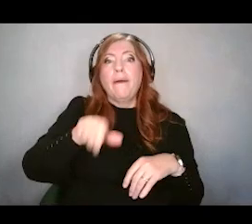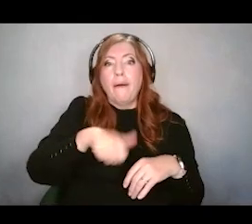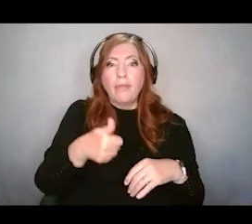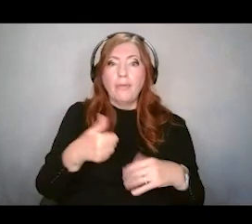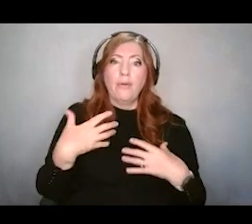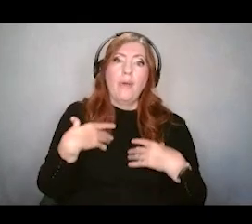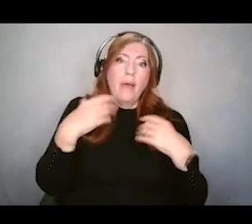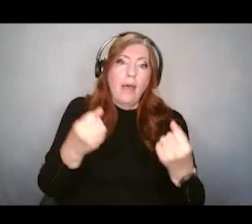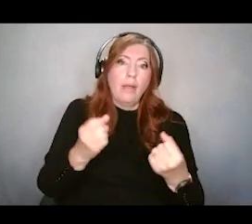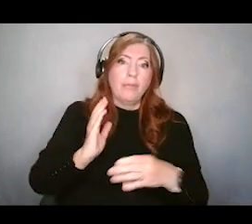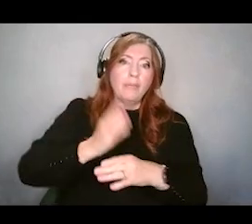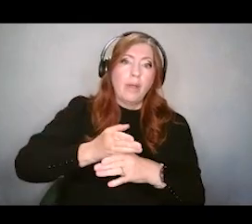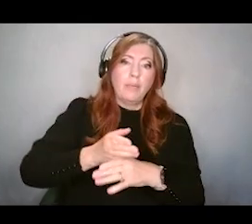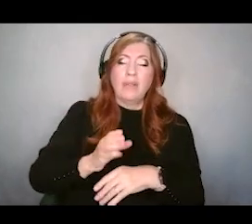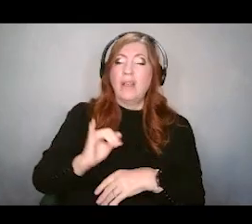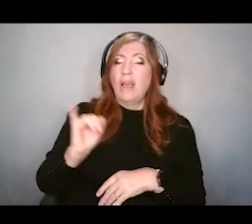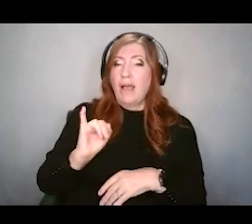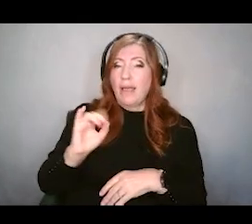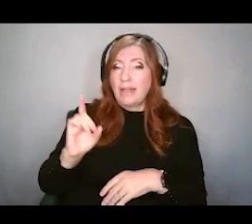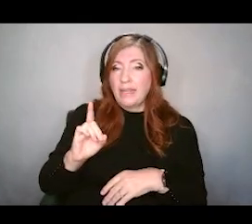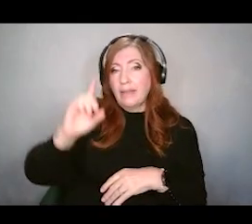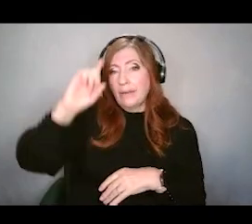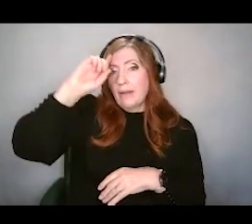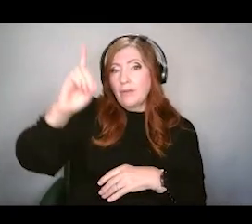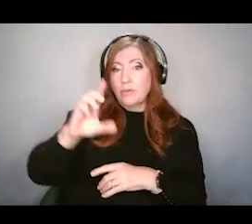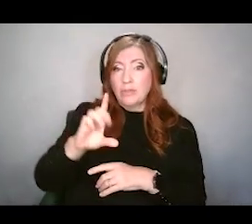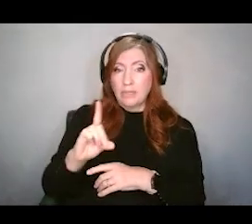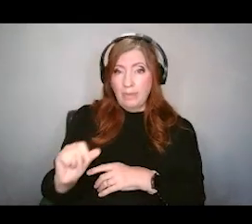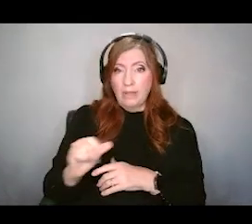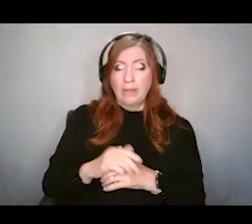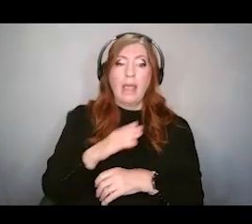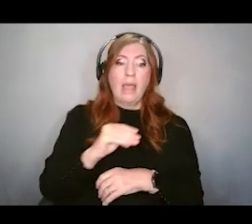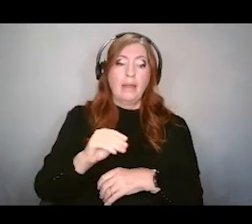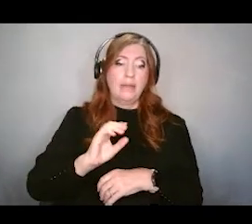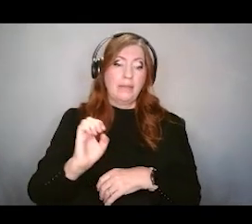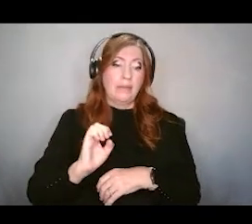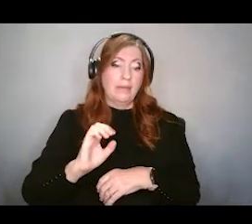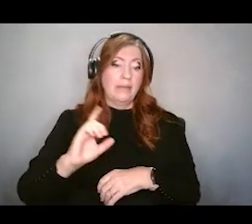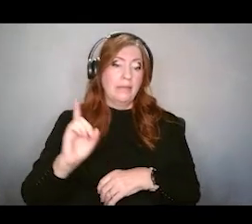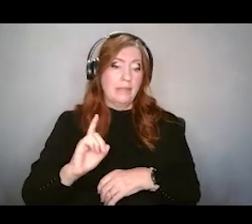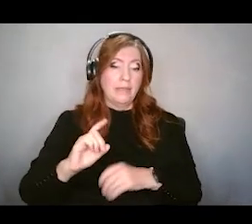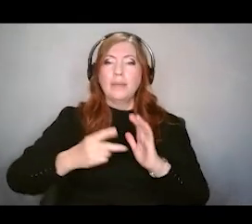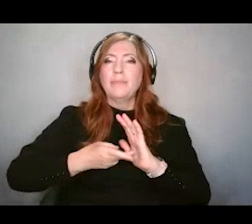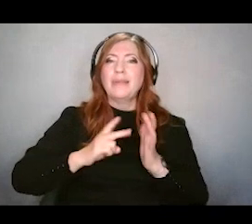ID for Intellectual Disability; and ED, which means Emotional Disturbance,